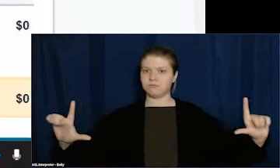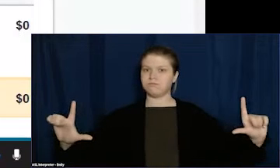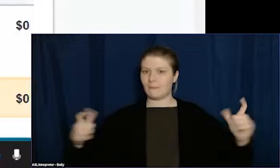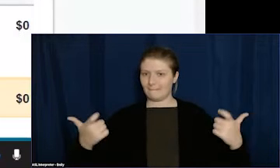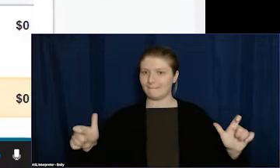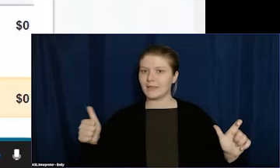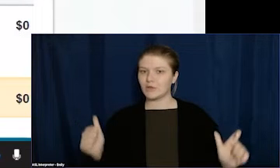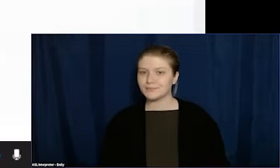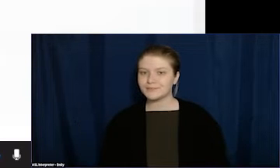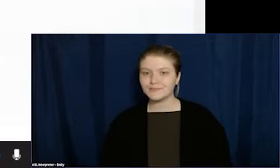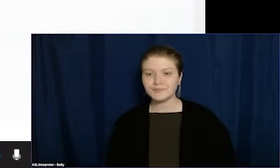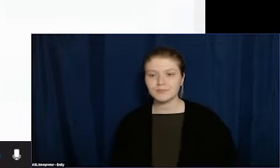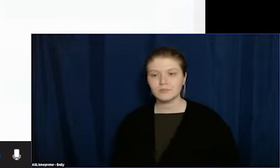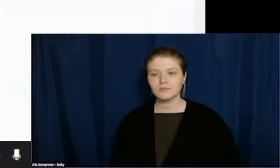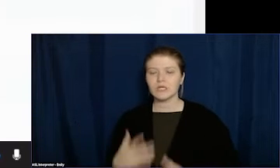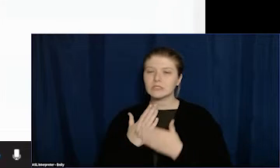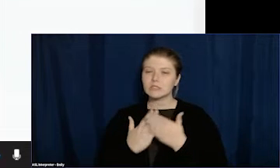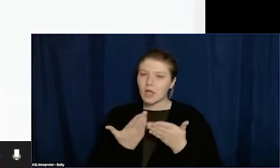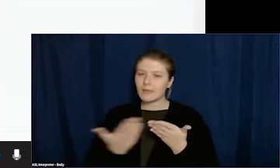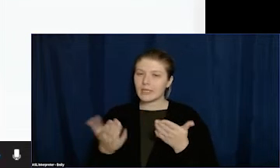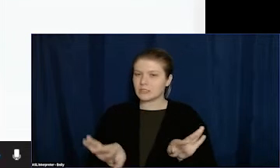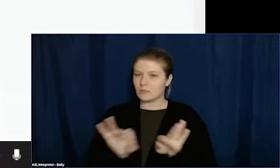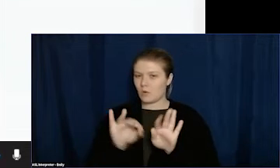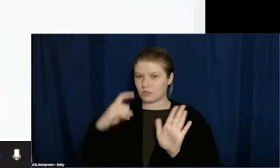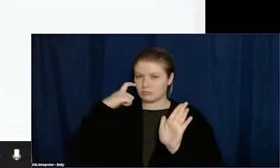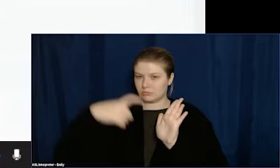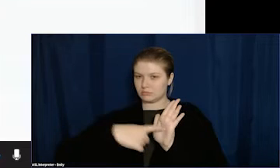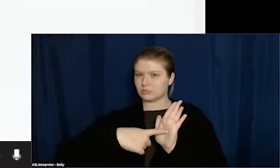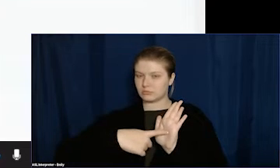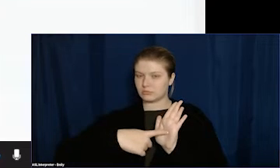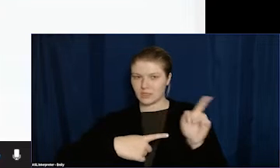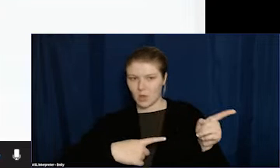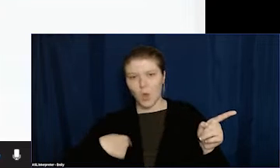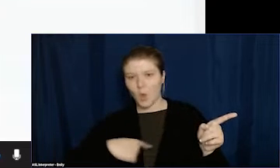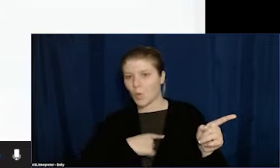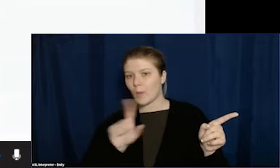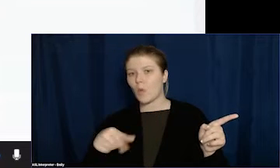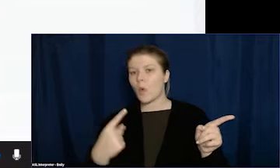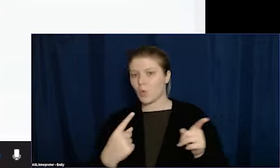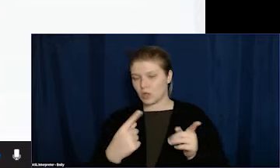Some things to point out: We will only show you sections that's relevant to your solicitation